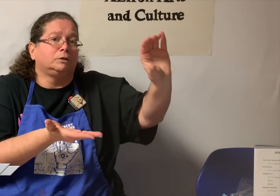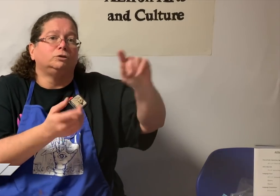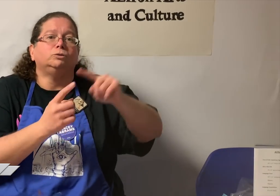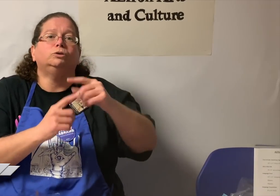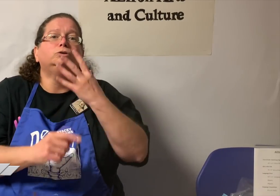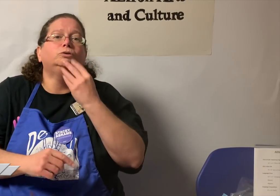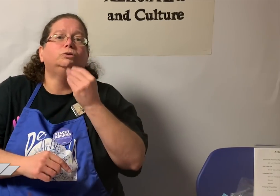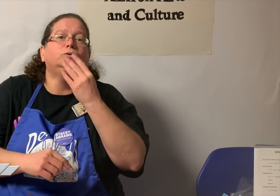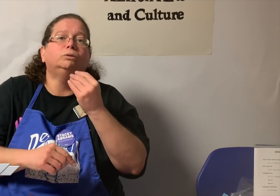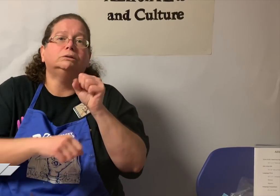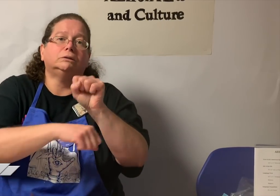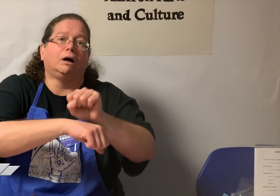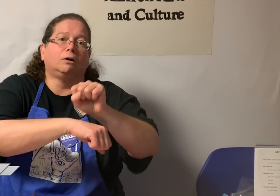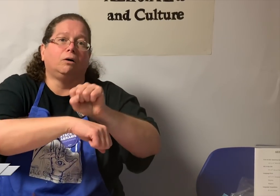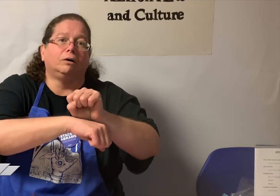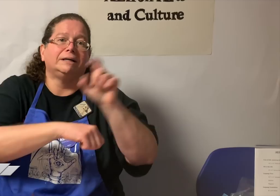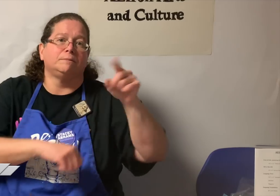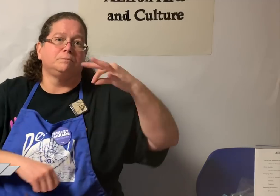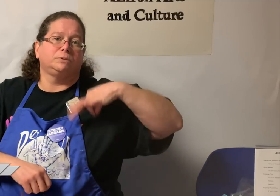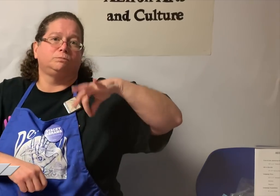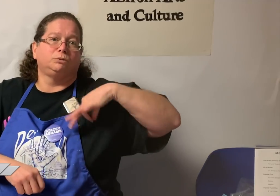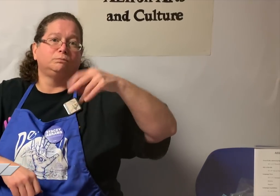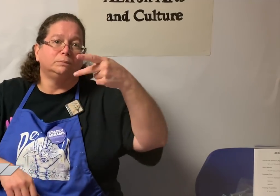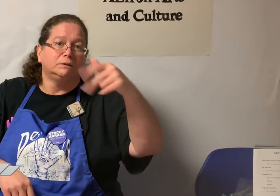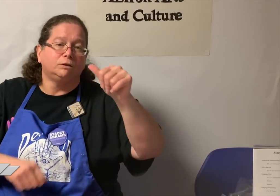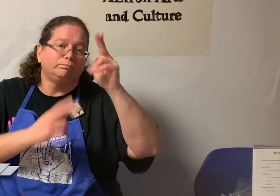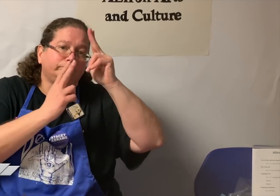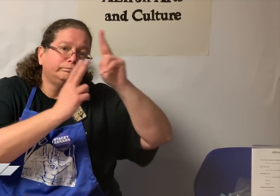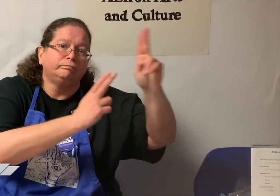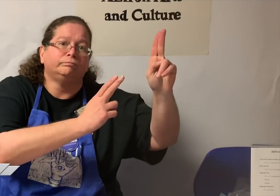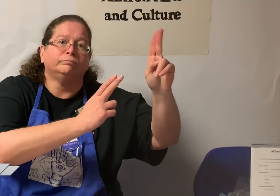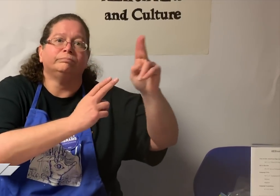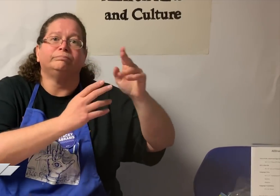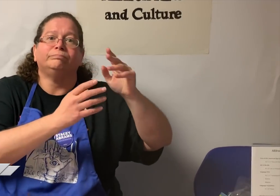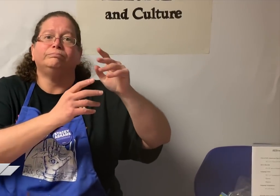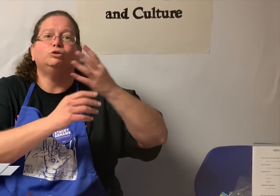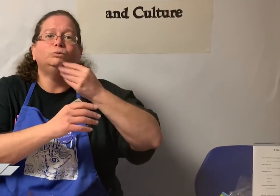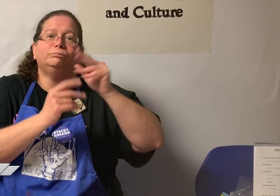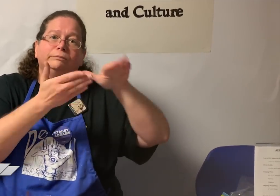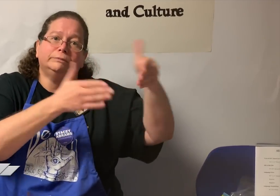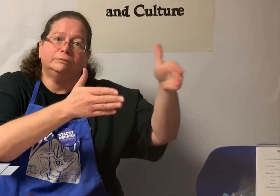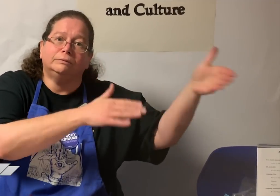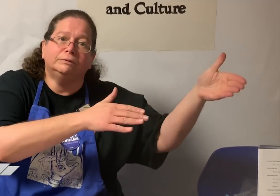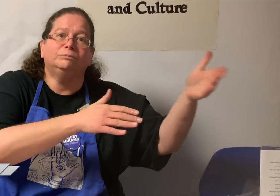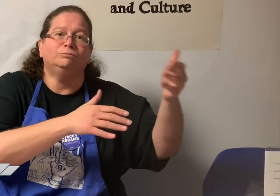Jewish synagogue in Pittsburgh to honor those who died.